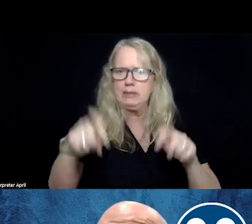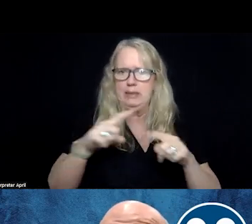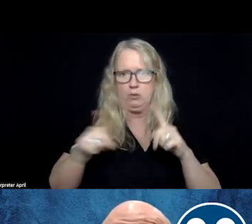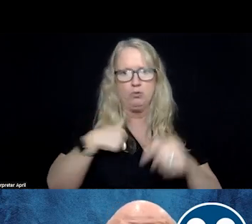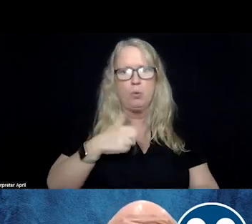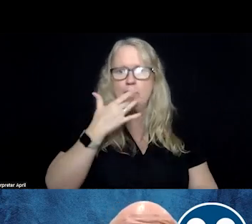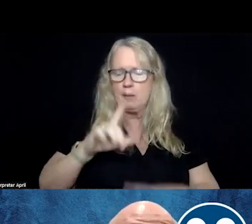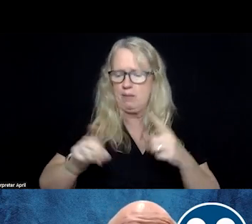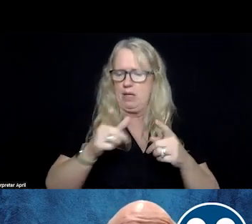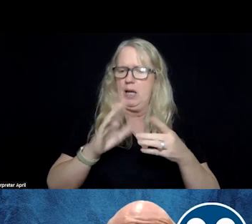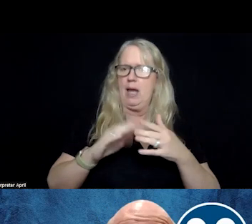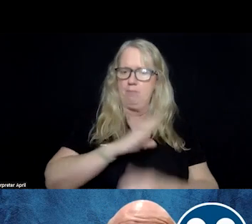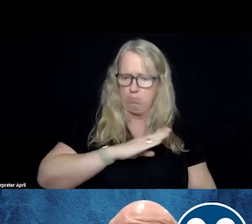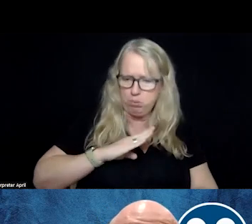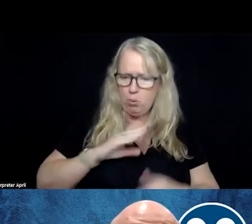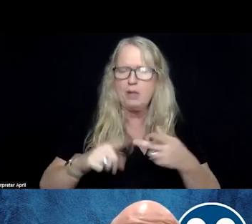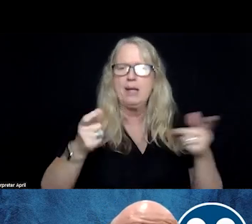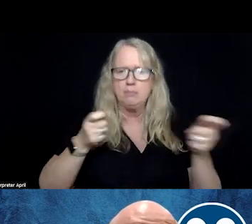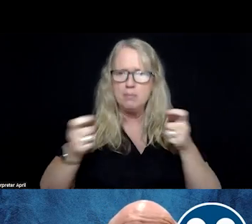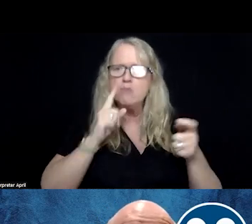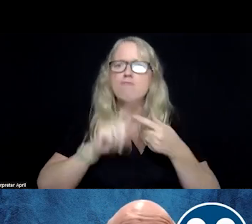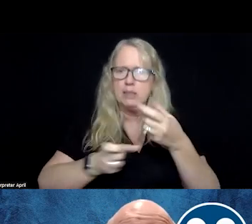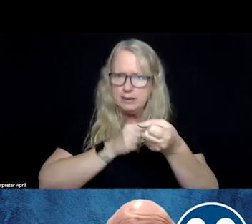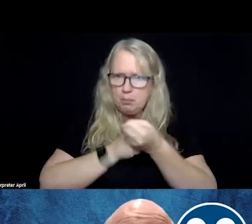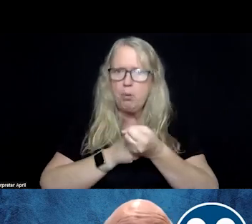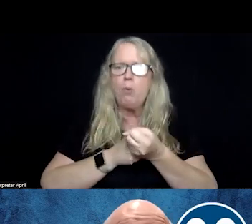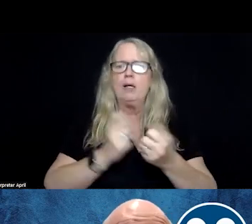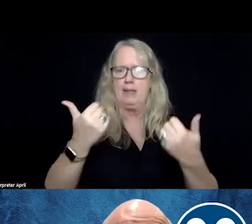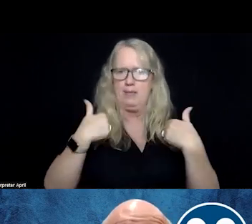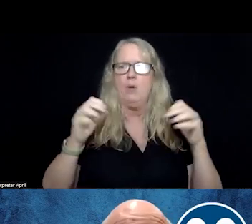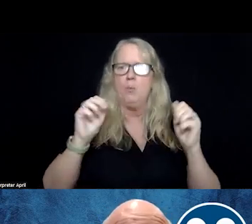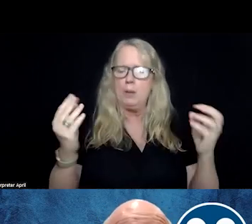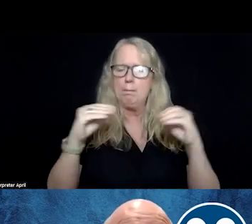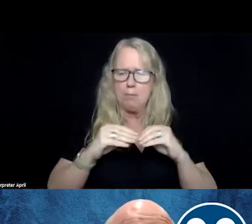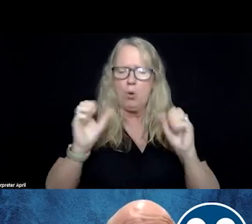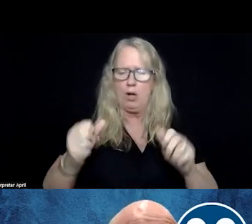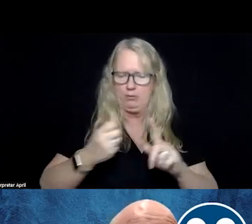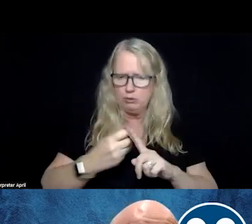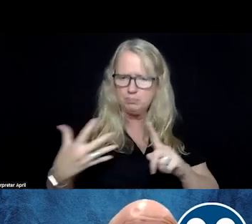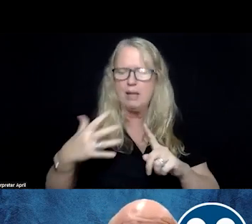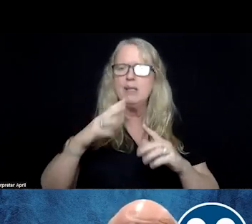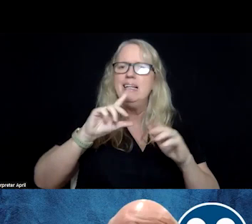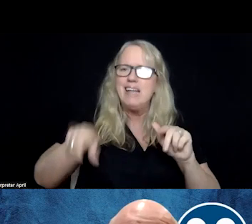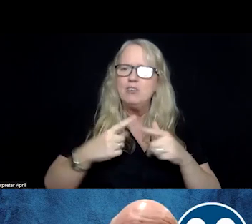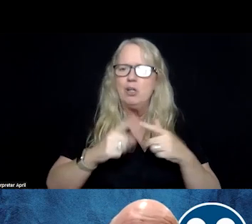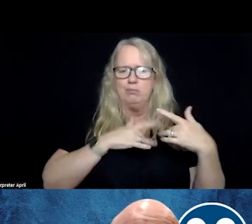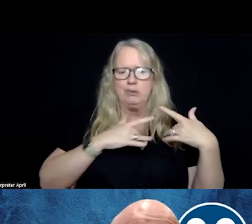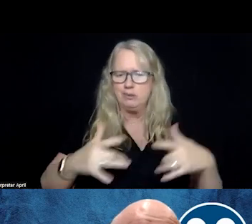ADMINISTRATION THAT TRULY SUPPORTED THAT WE HAD TO EXPAND AND WE HAD TO DO MORE THAN THE TYPICAL EMERGENCY ROOM AND WE CANNOT DO THE